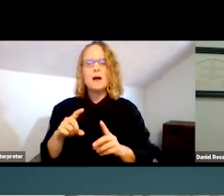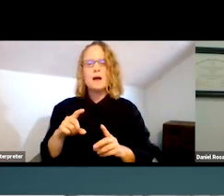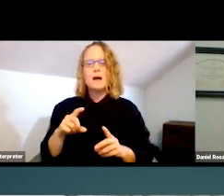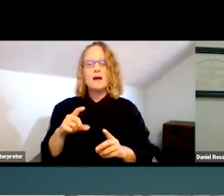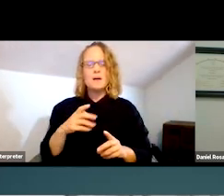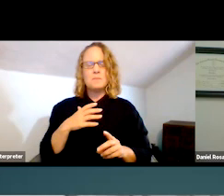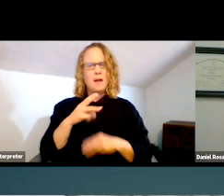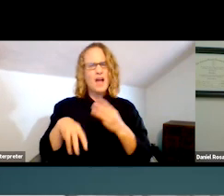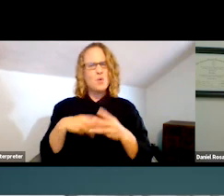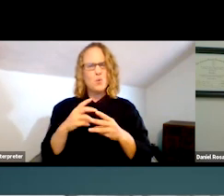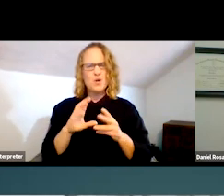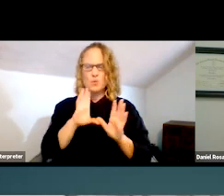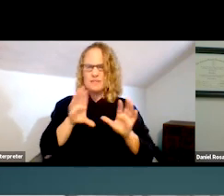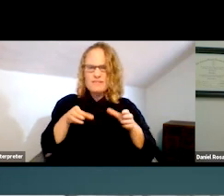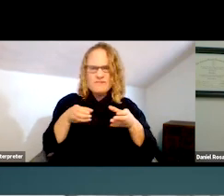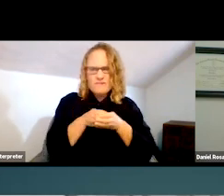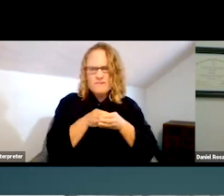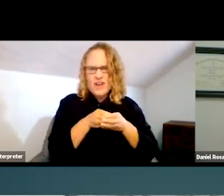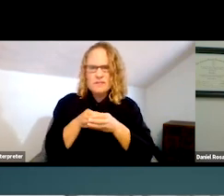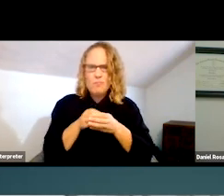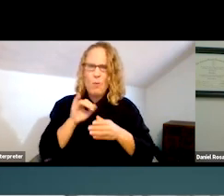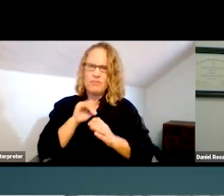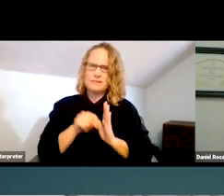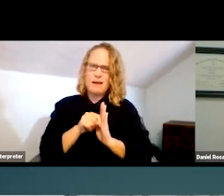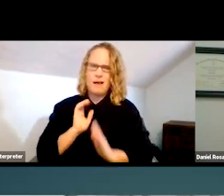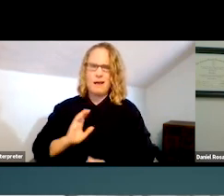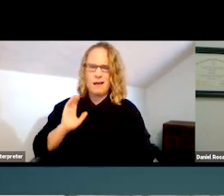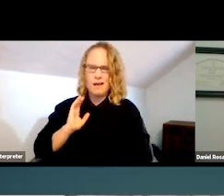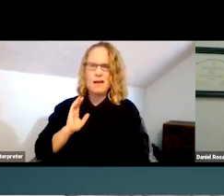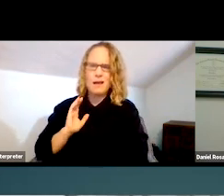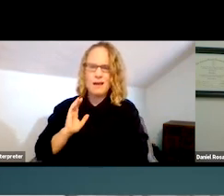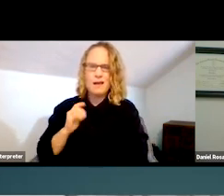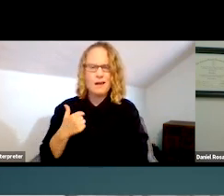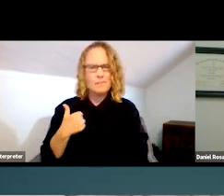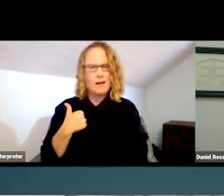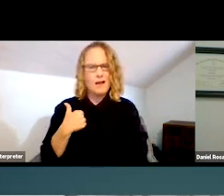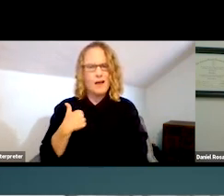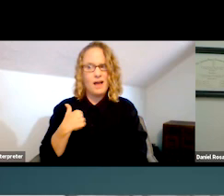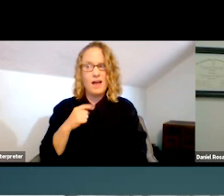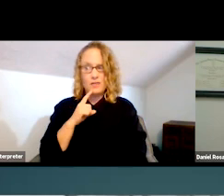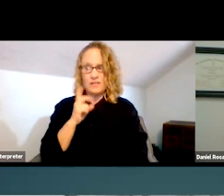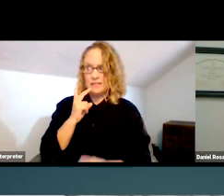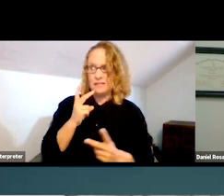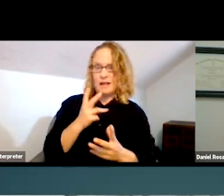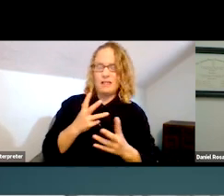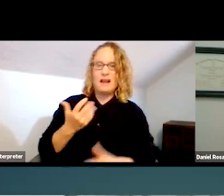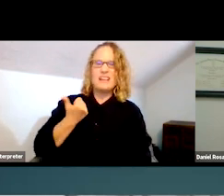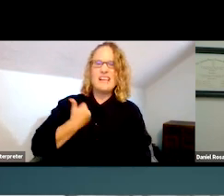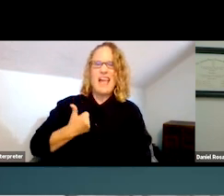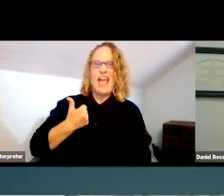I wanted to lash out in ways that I can't even begin to express to you, but to be perfectly honest,